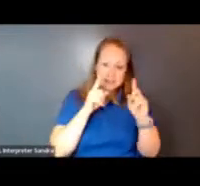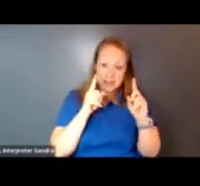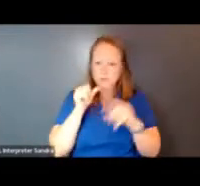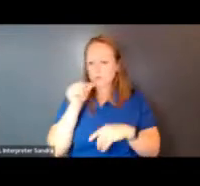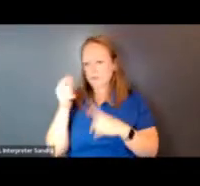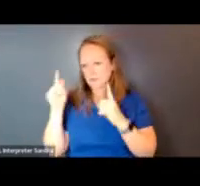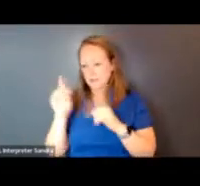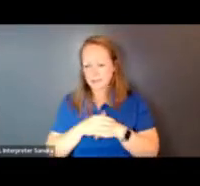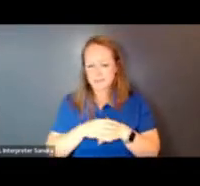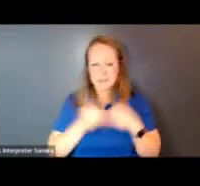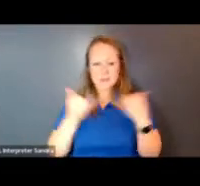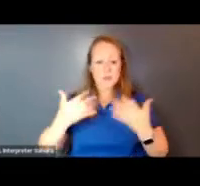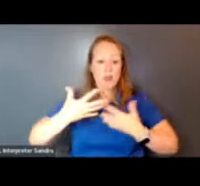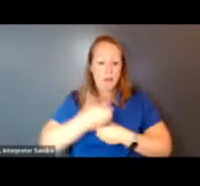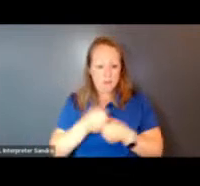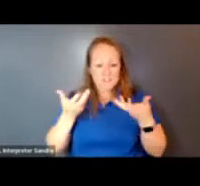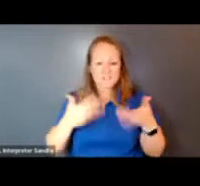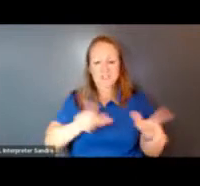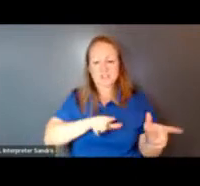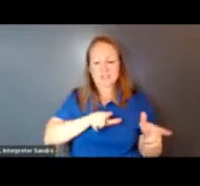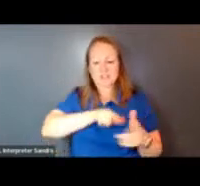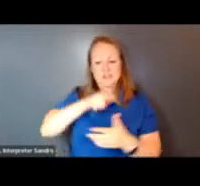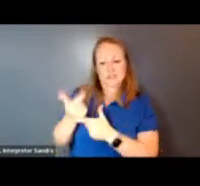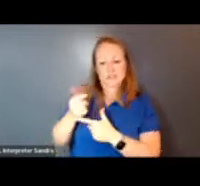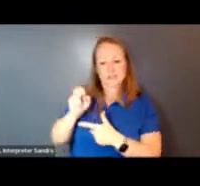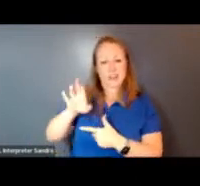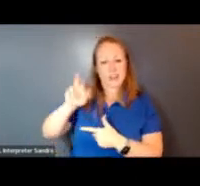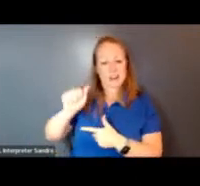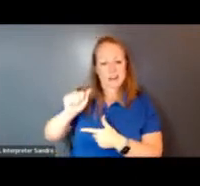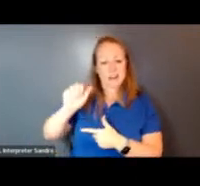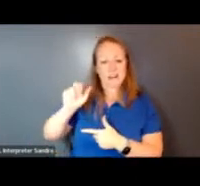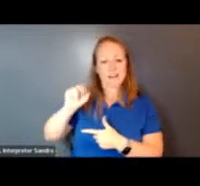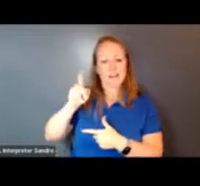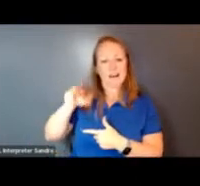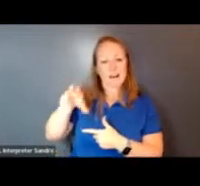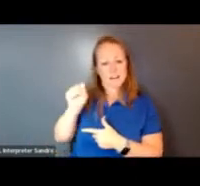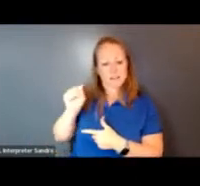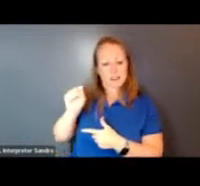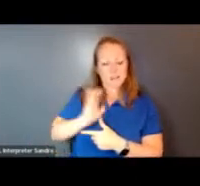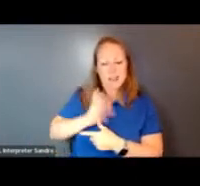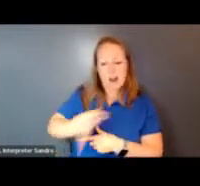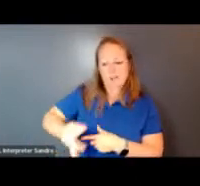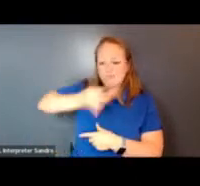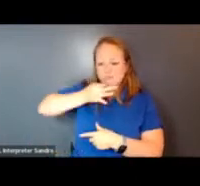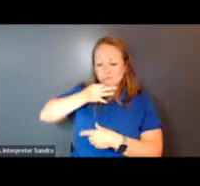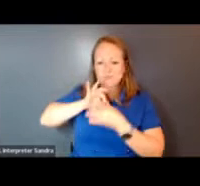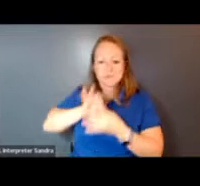things over to my fabulous colleague, Eric Andres, who is really our expert on I&A and is